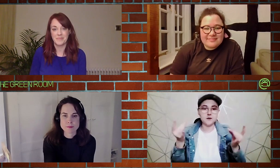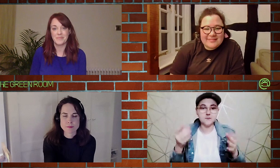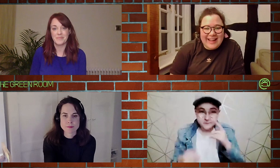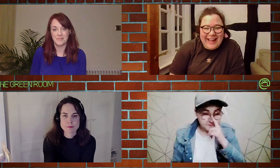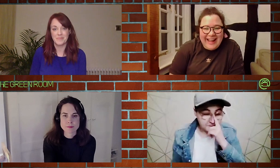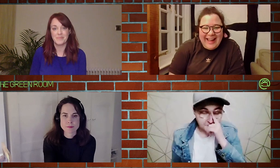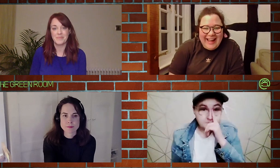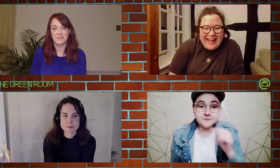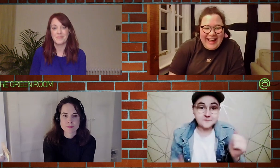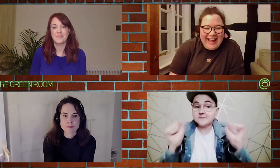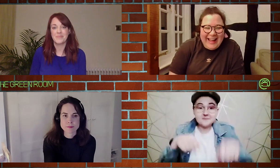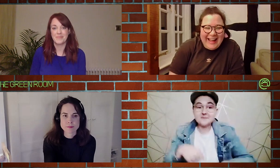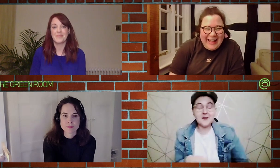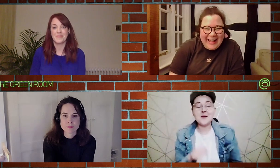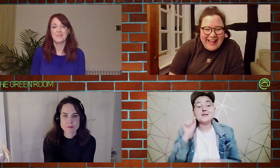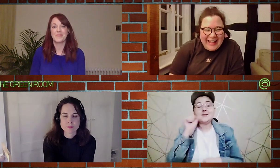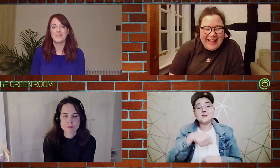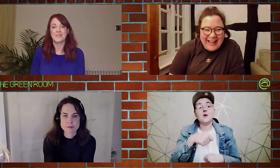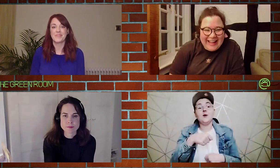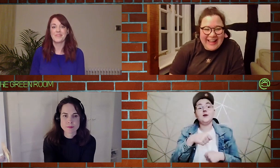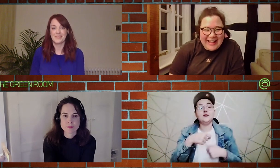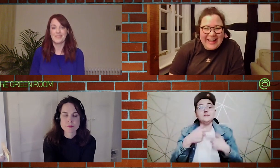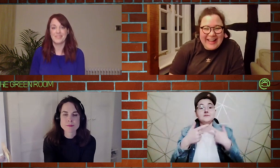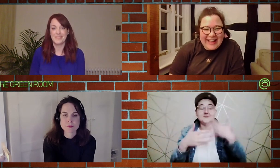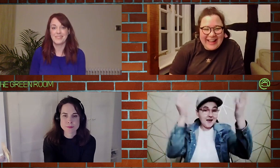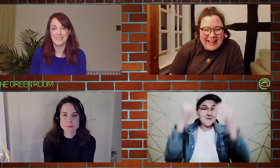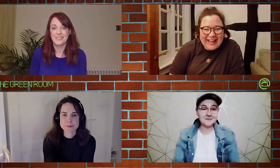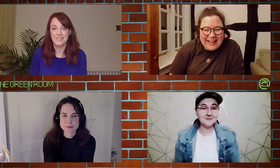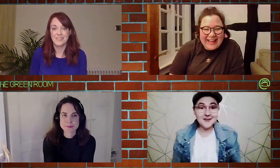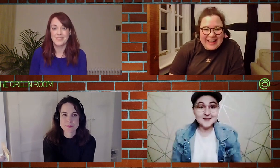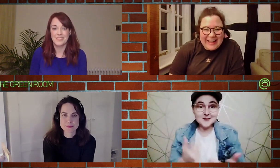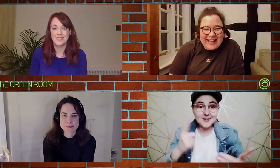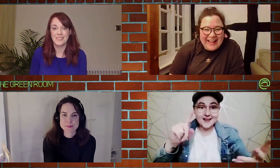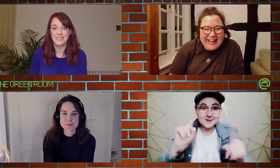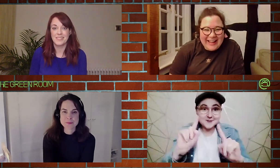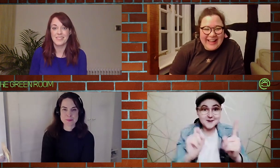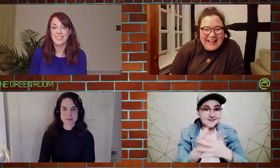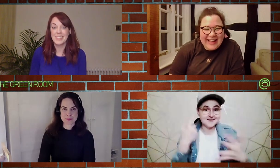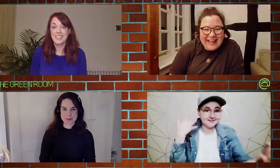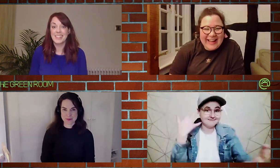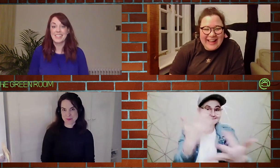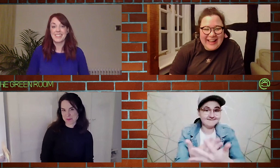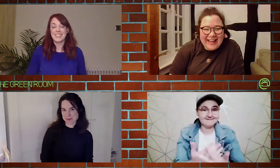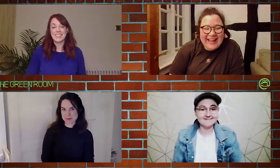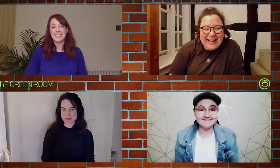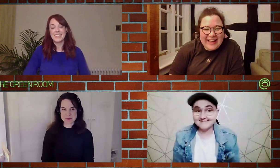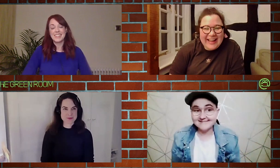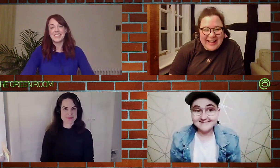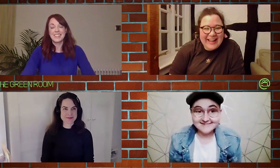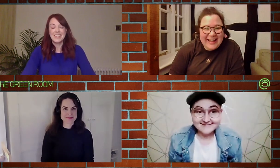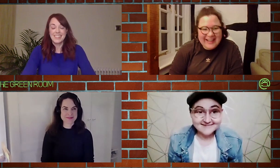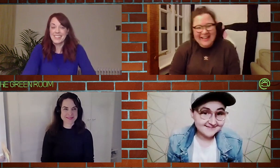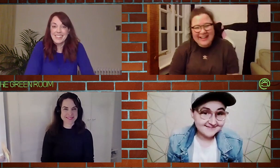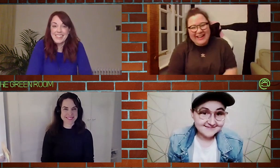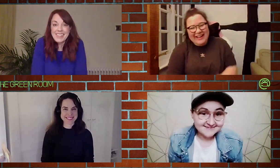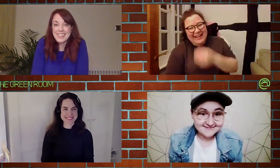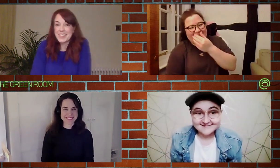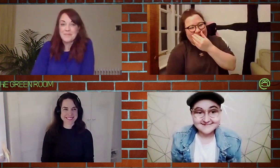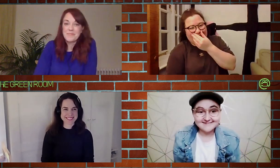Creative theatre skills, creative leadership And that's me basically, in a nutshell. That's where I've been up until now.